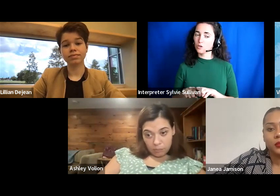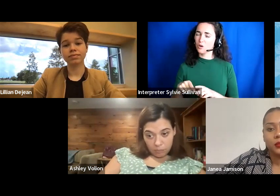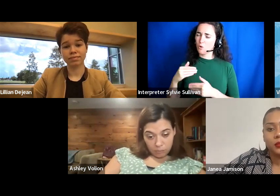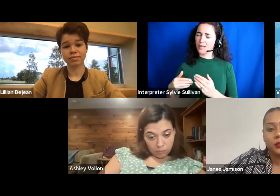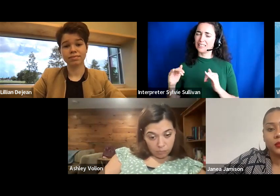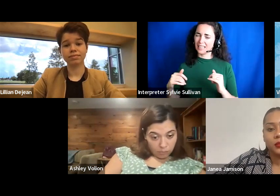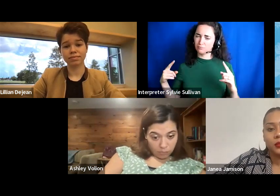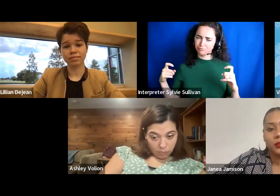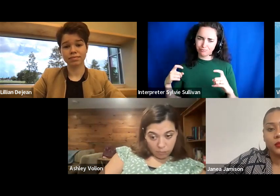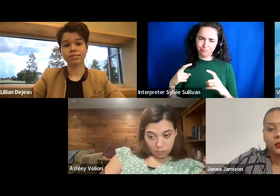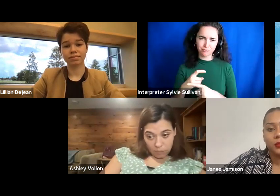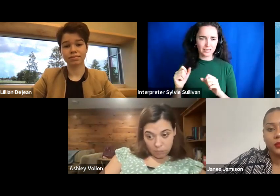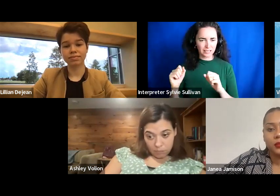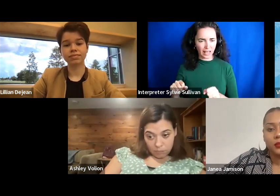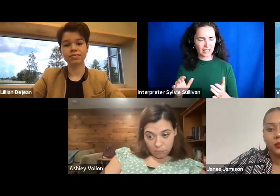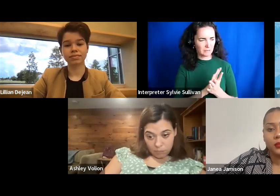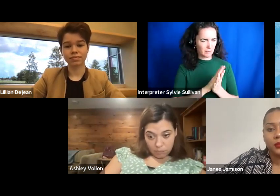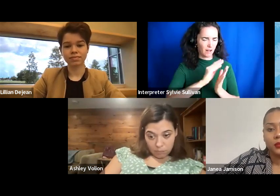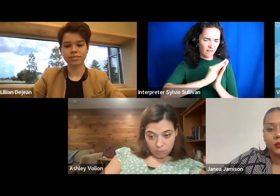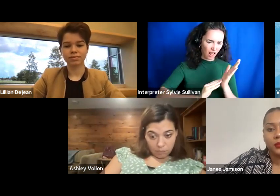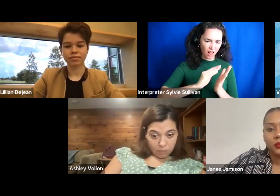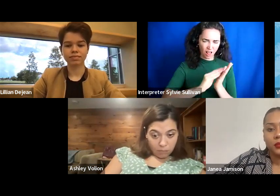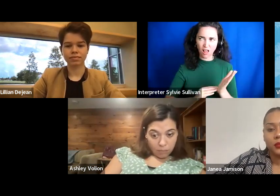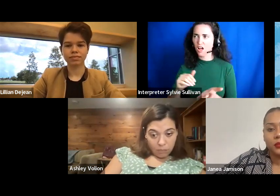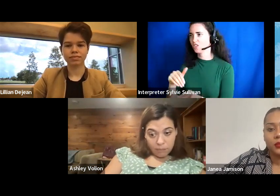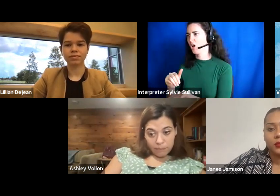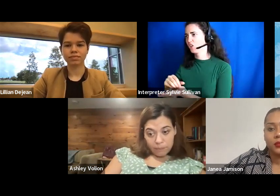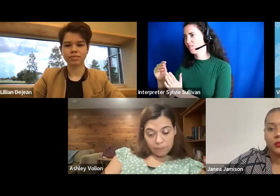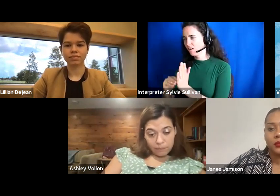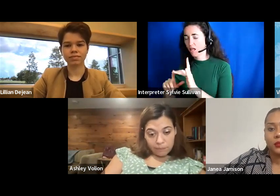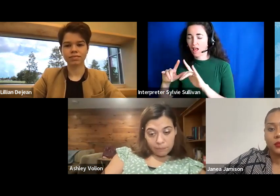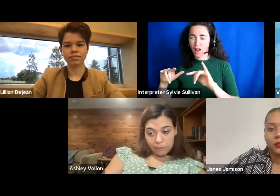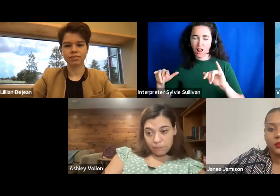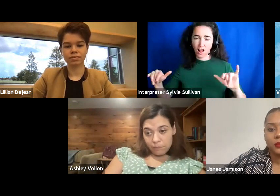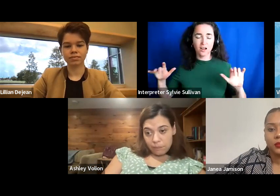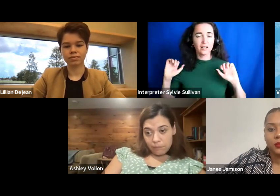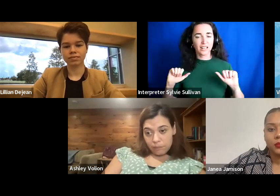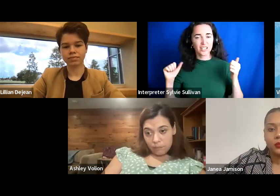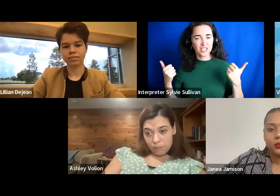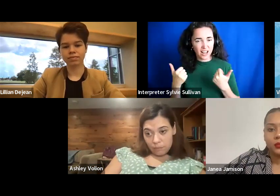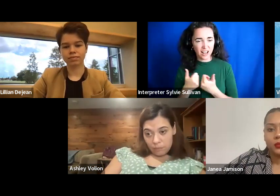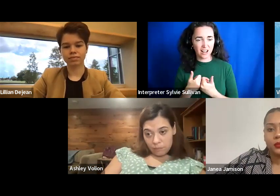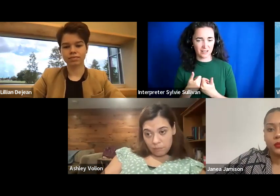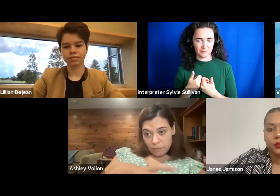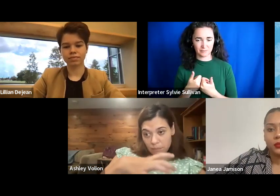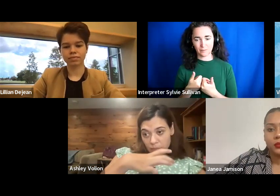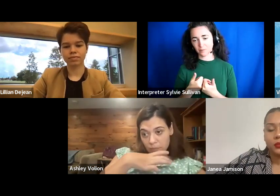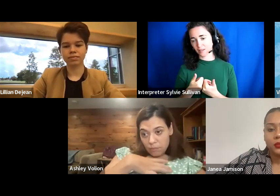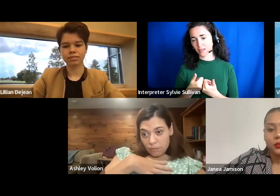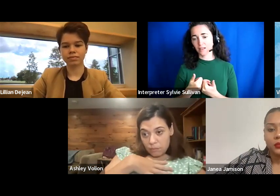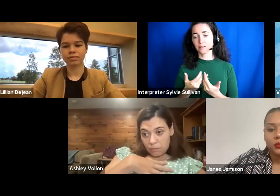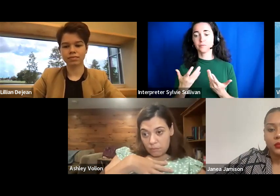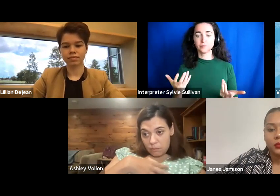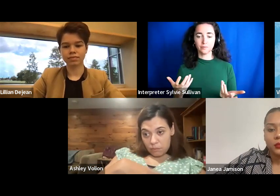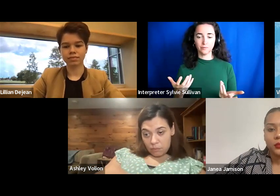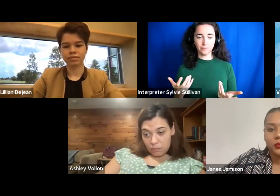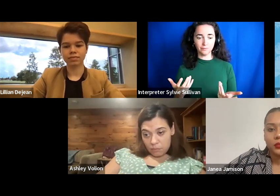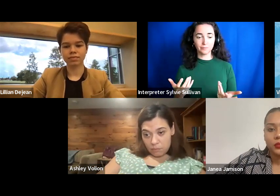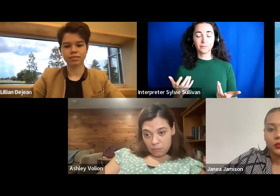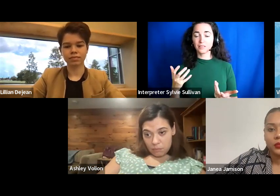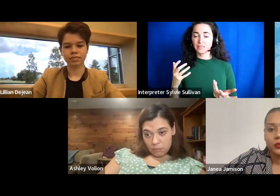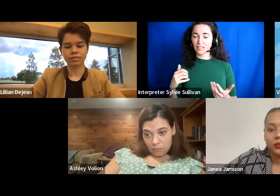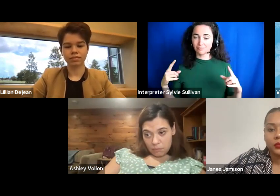It can involve paperwork, doctors forms things that can be challenging to acquire, and and just complicated or confusing to navigate.